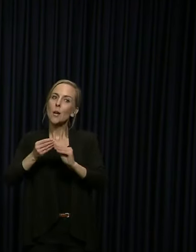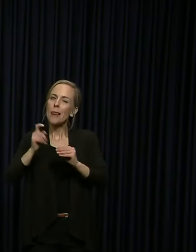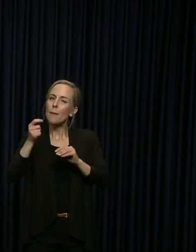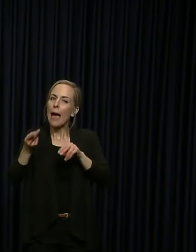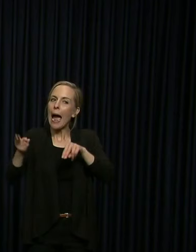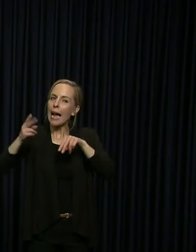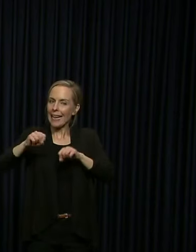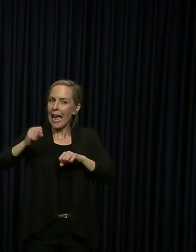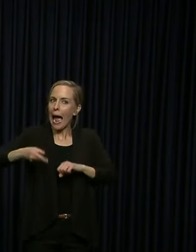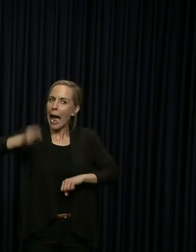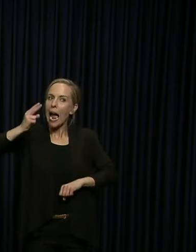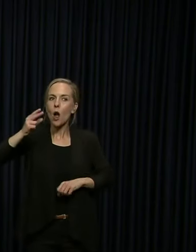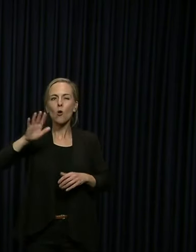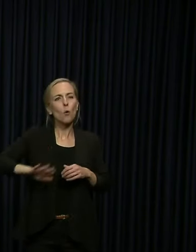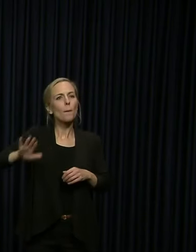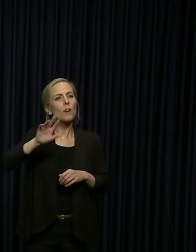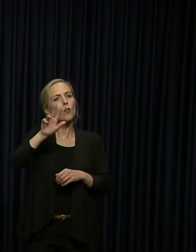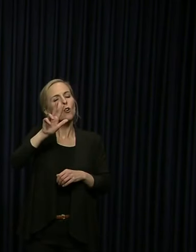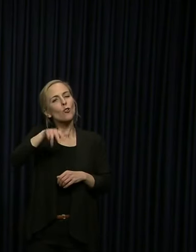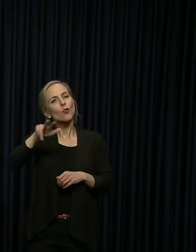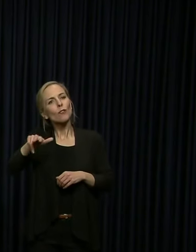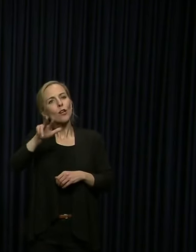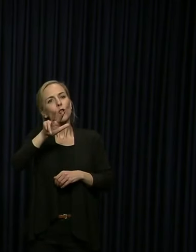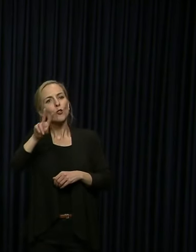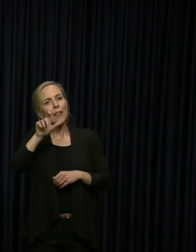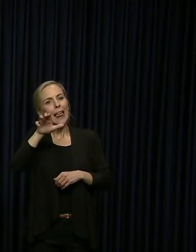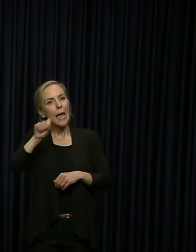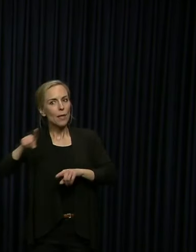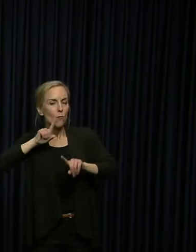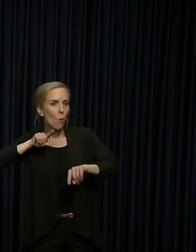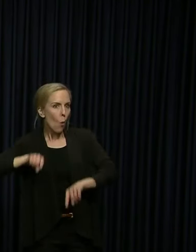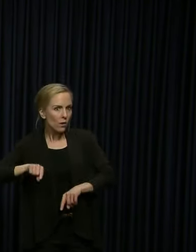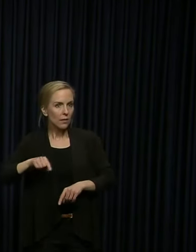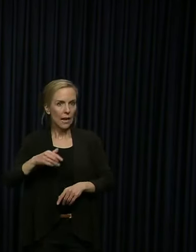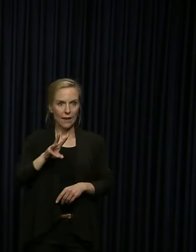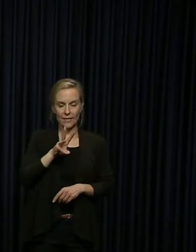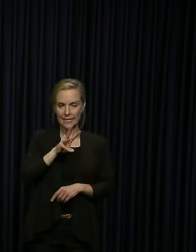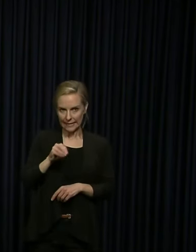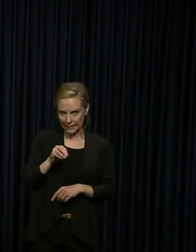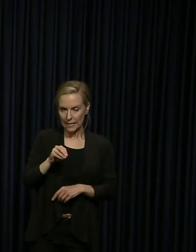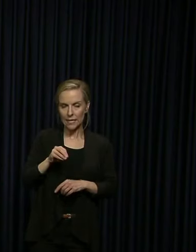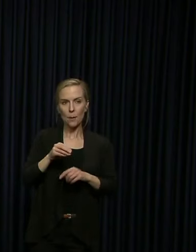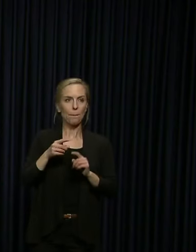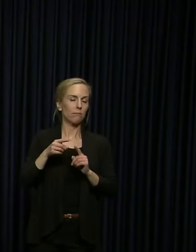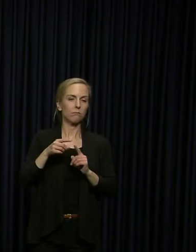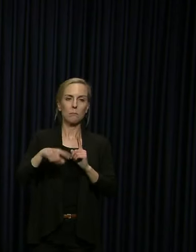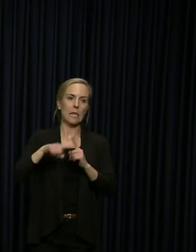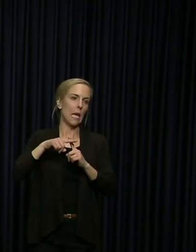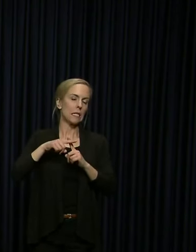JEFFERSON COUNTY ANNOUNCED THAT ONE TODAY AS WELL. WE ALSO HAVE AN 85-YEAR-OLD